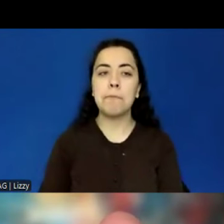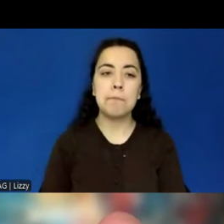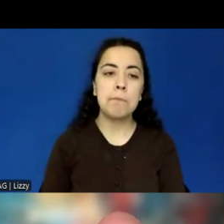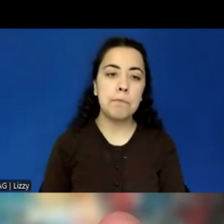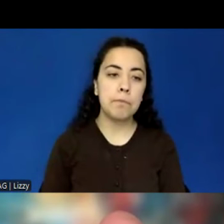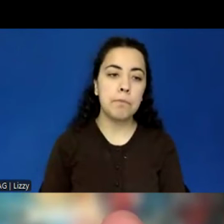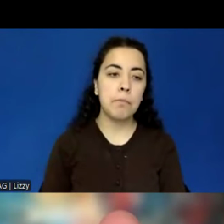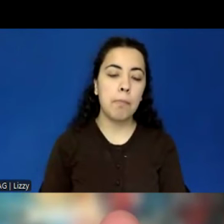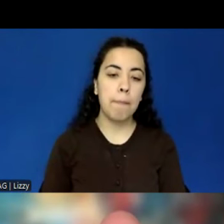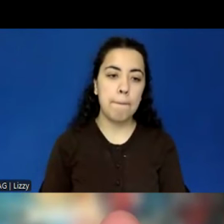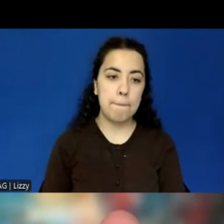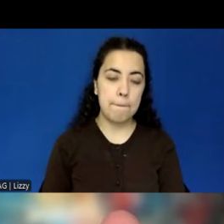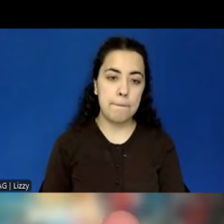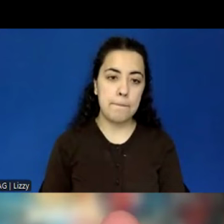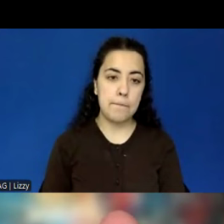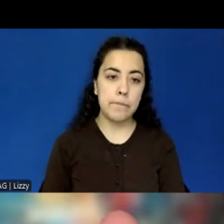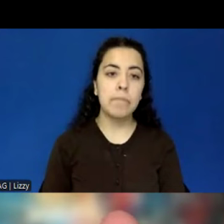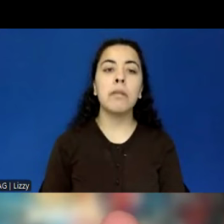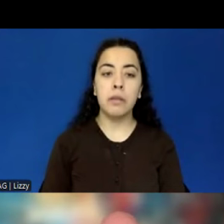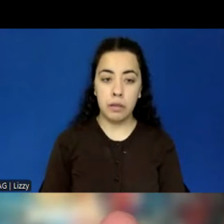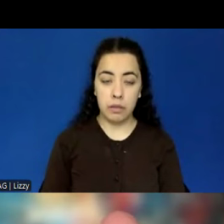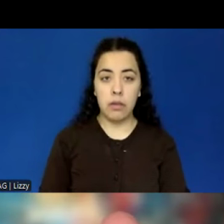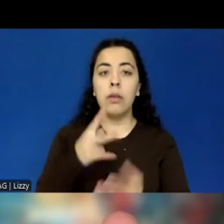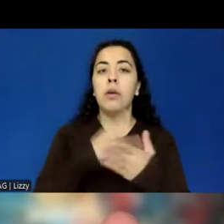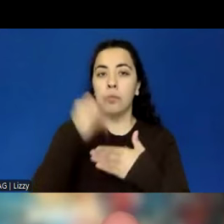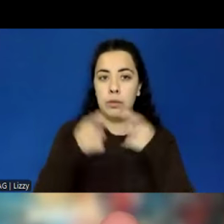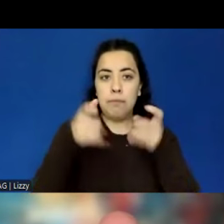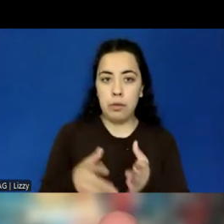The project manager and product owner, though, could also have a lot of input into the